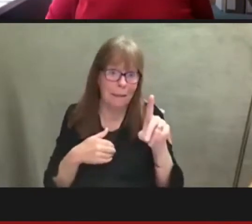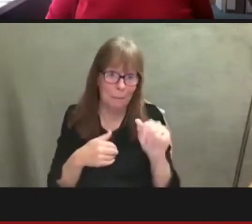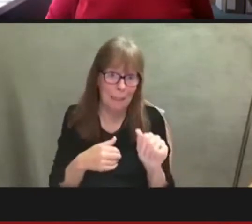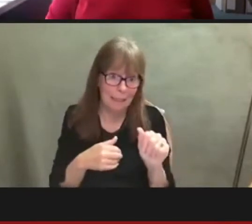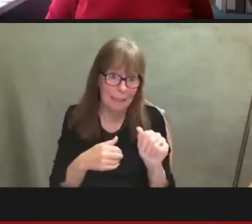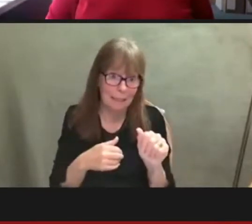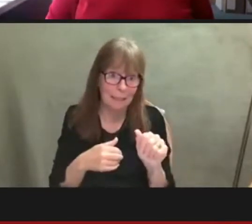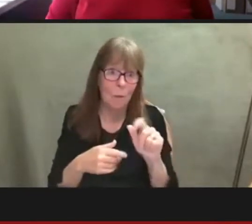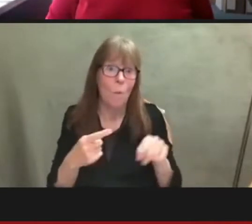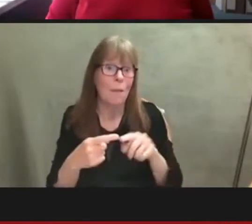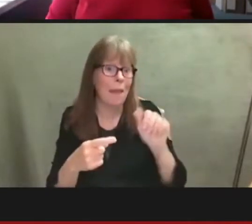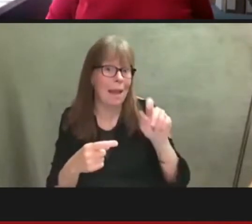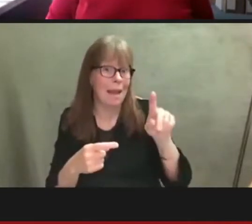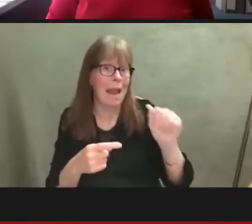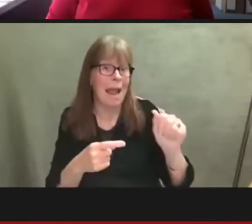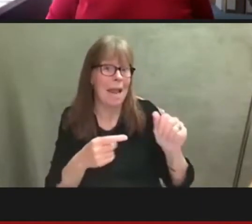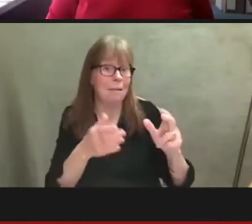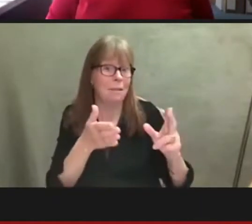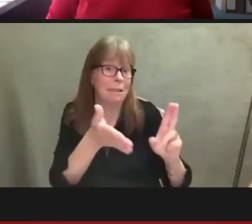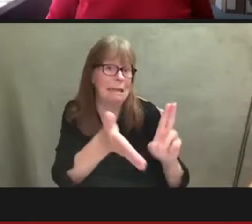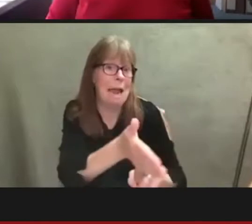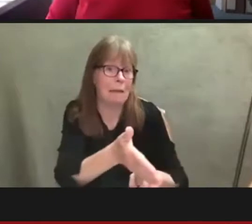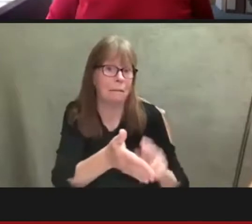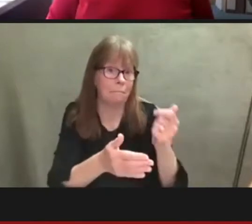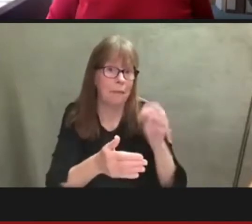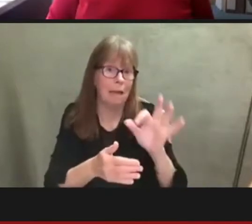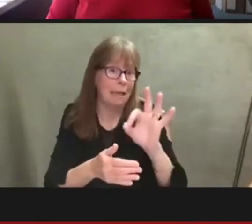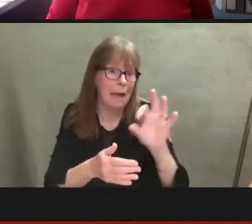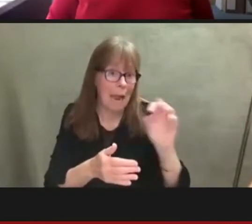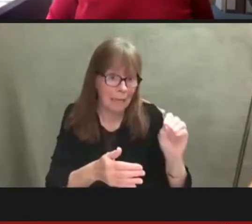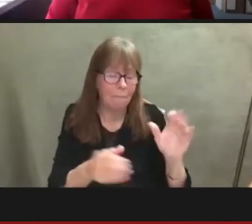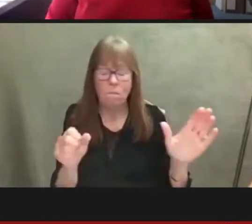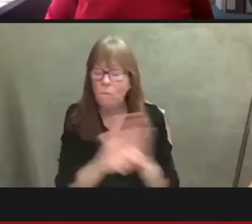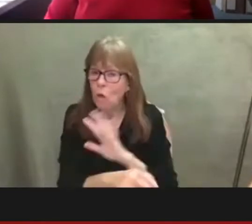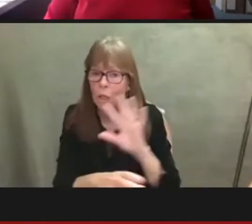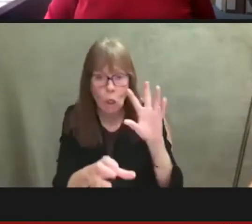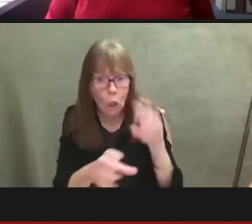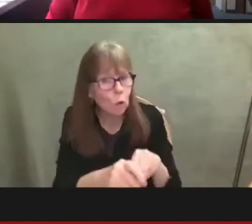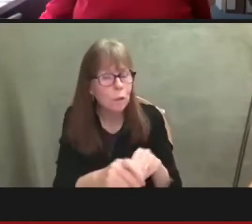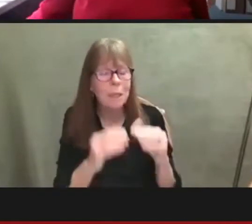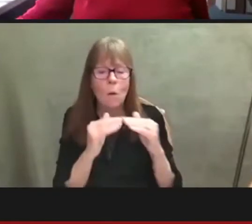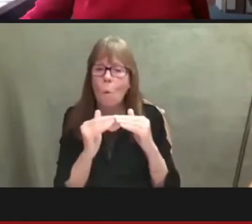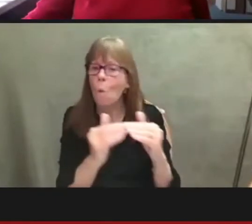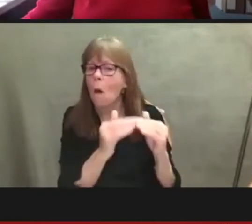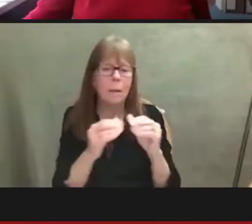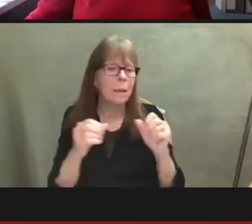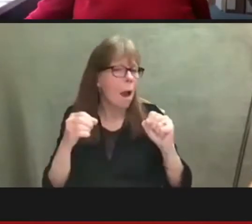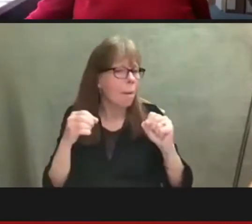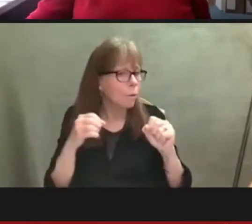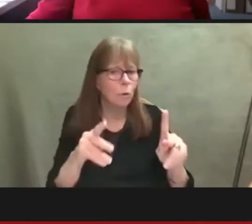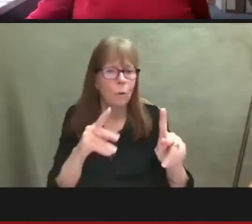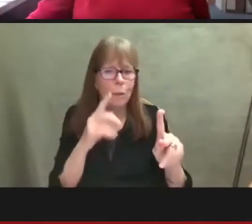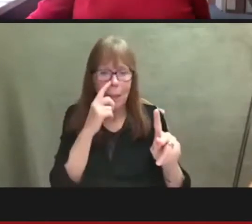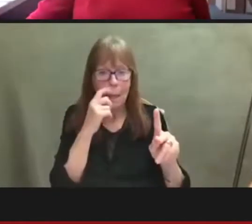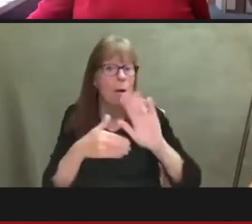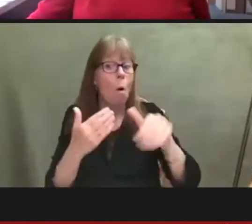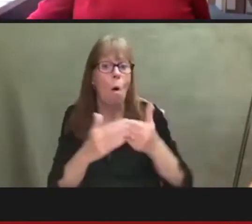when the ADA was enacted in 1990, right? Full inclusion. Equality of opportunity. All segments of society.